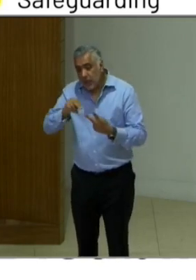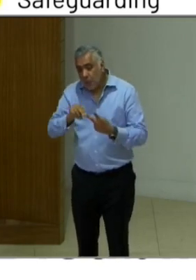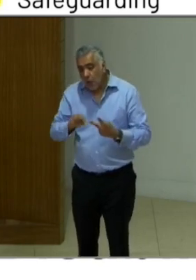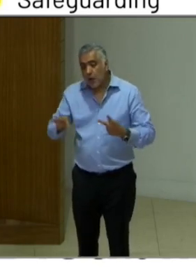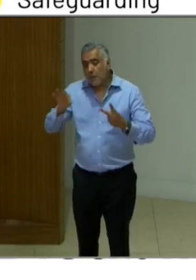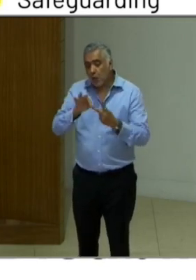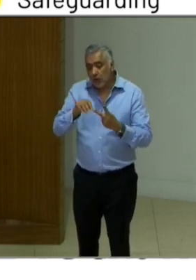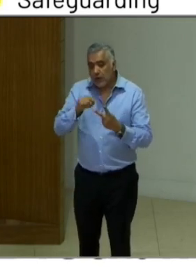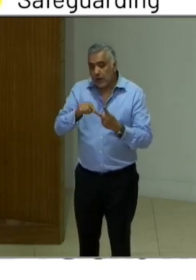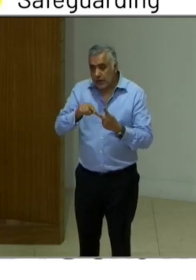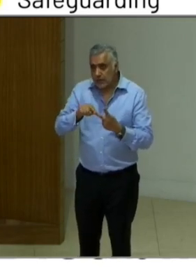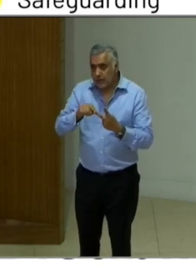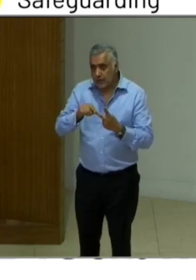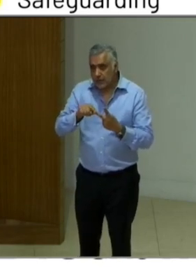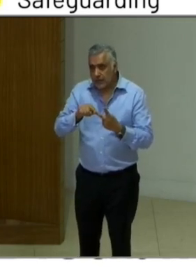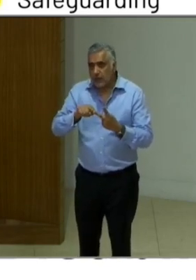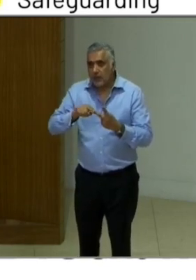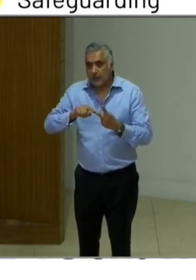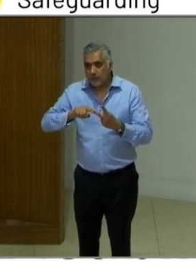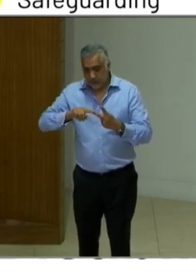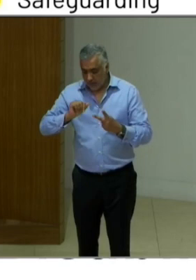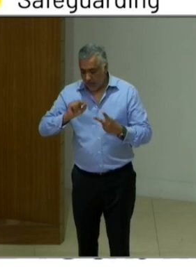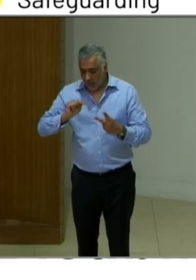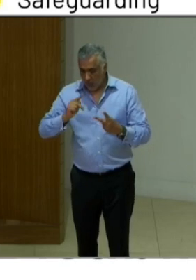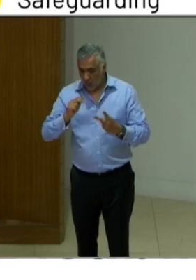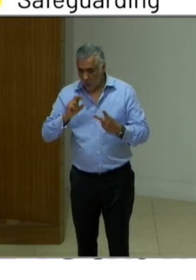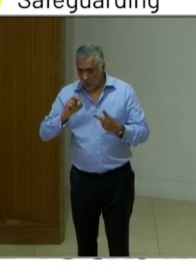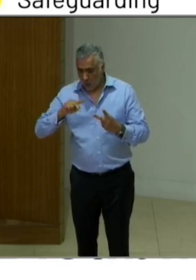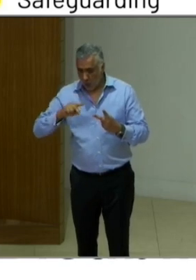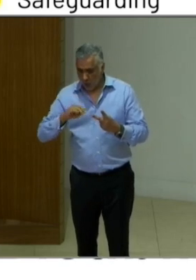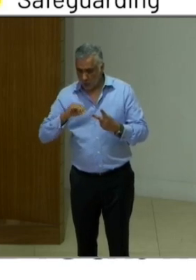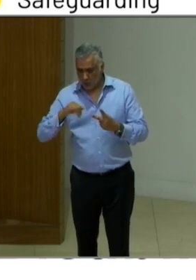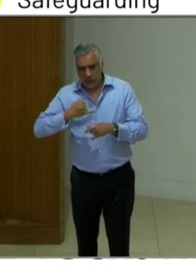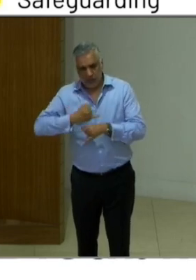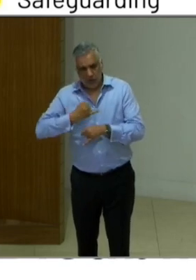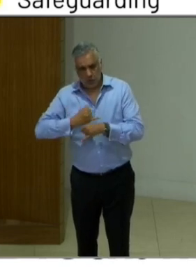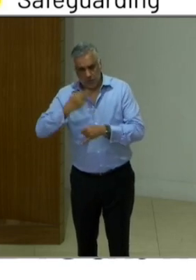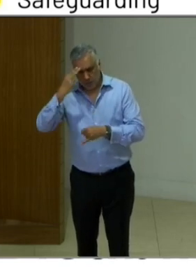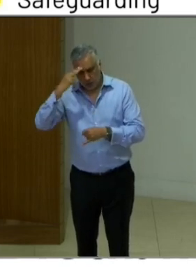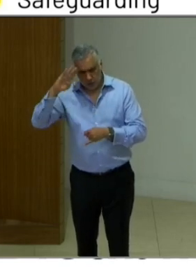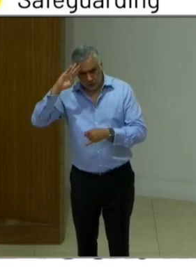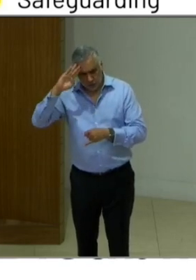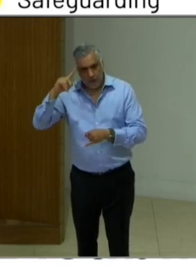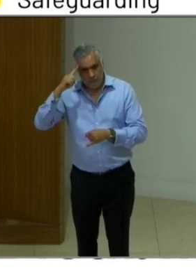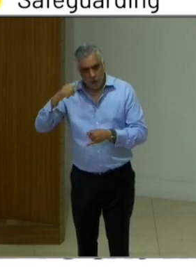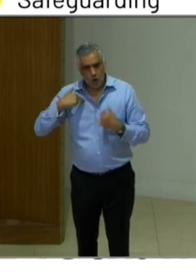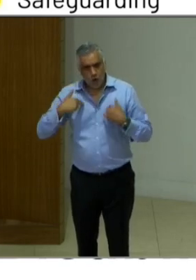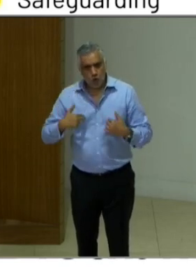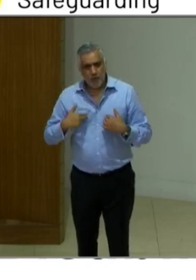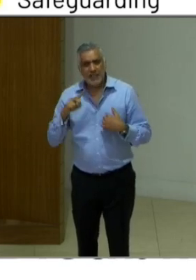was that its full title, the Institute of Anthropology for Interdisciplinary Studies on the Human Dignity and Care of Vulnerable